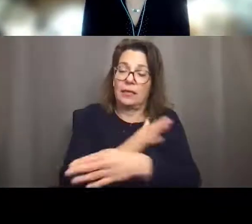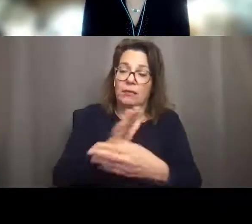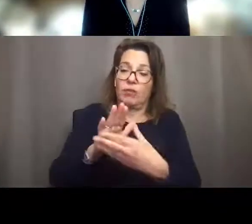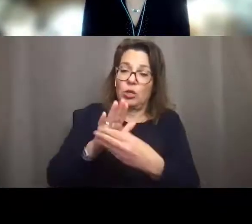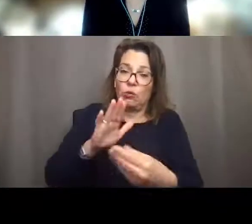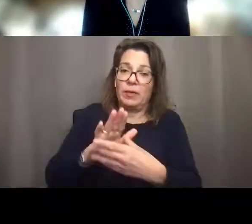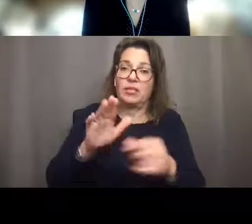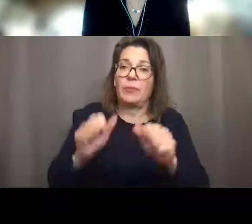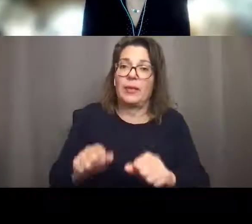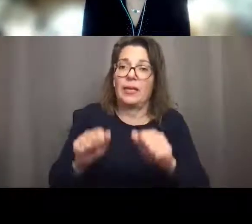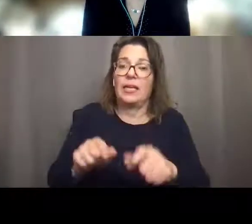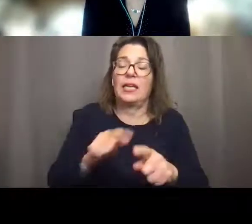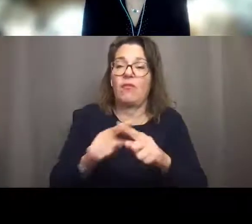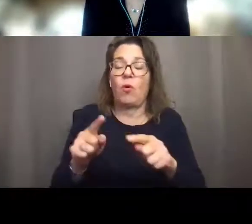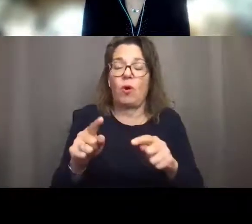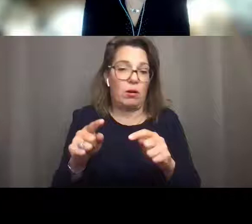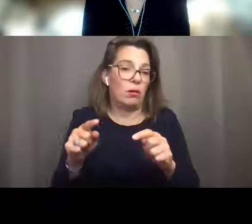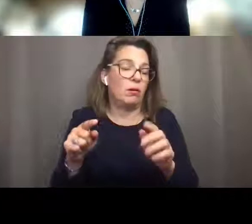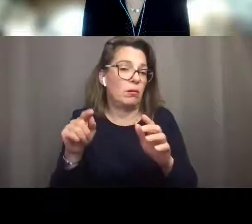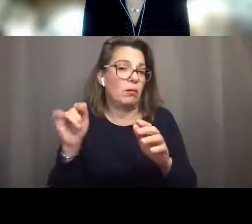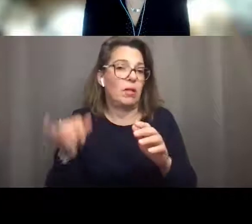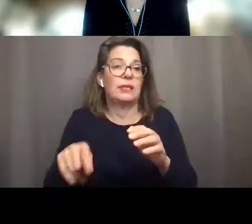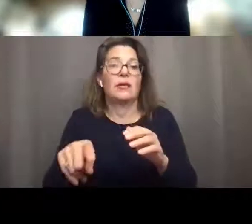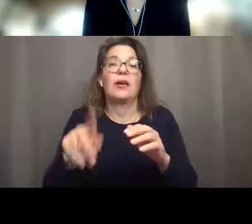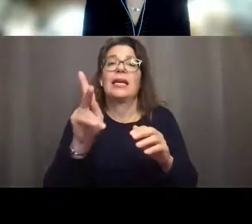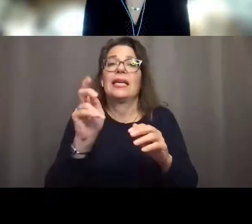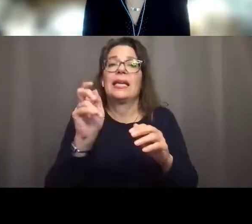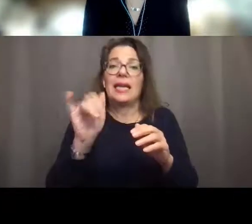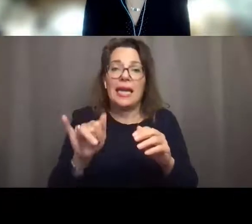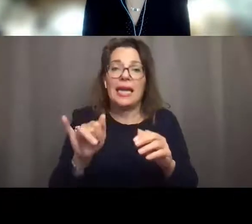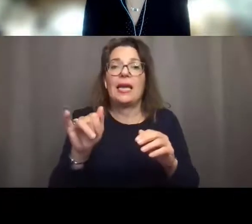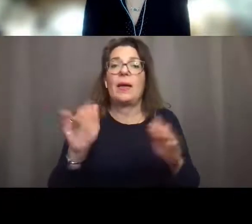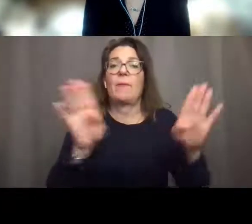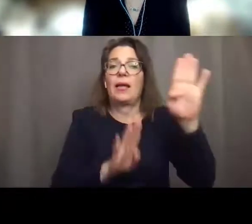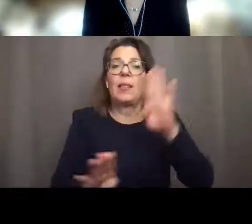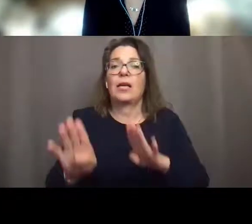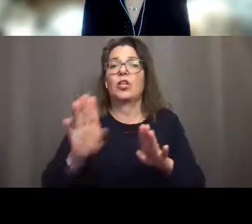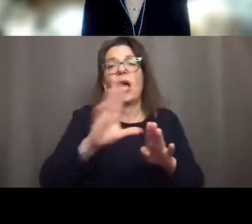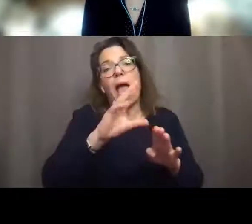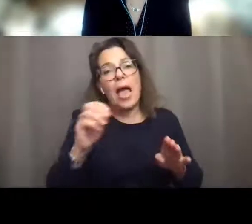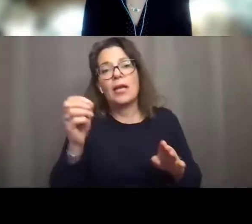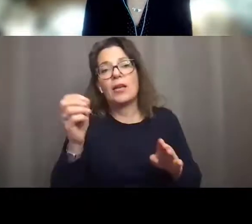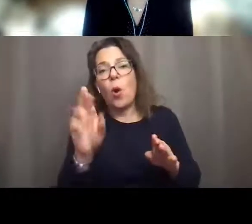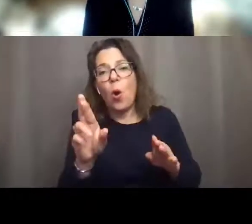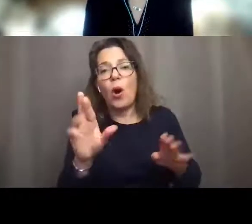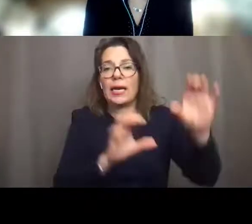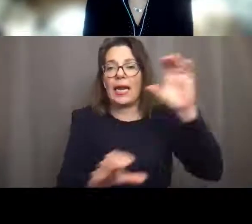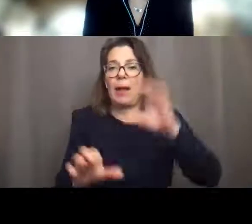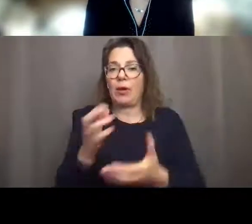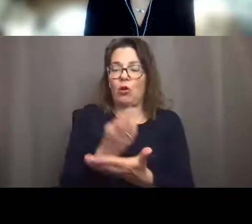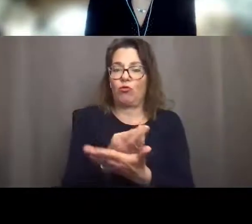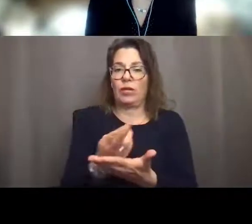is authentication of key biological and/or chemical resources. So we know that the quality